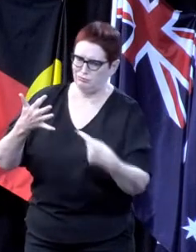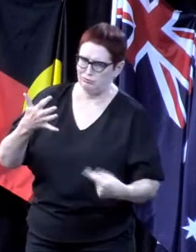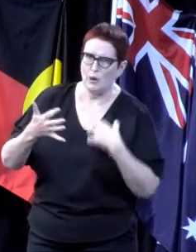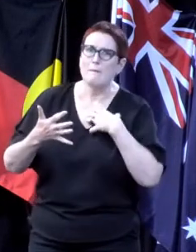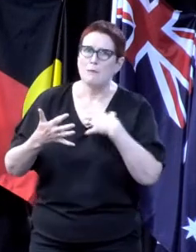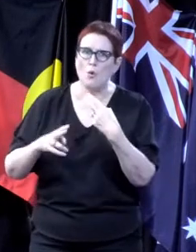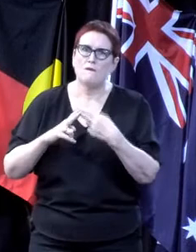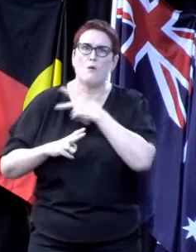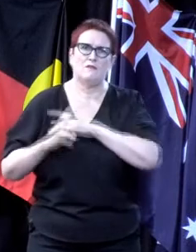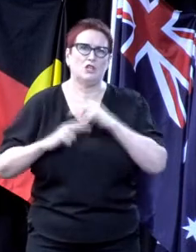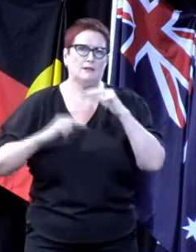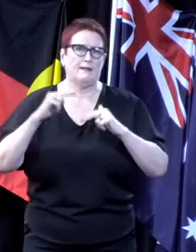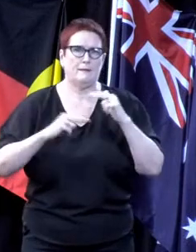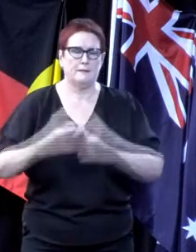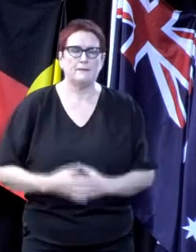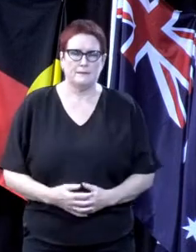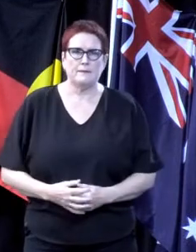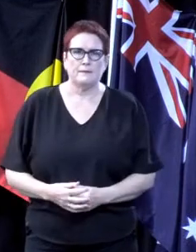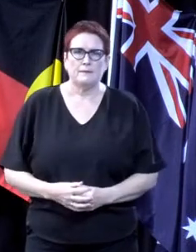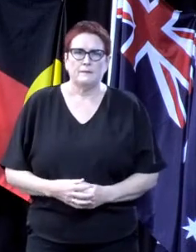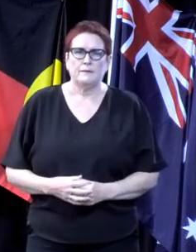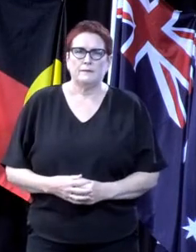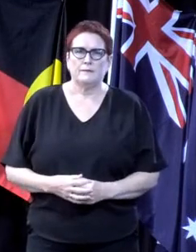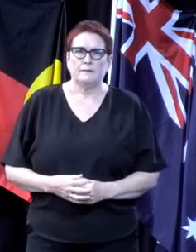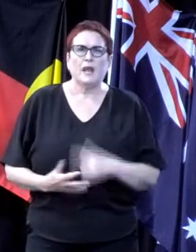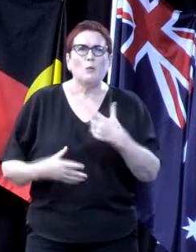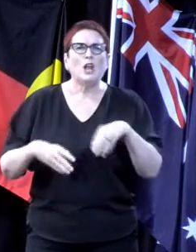and are included again in the statements of the witnesses you will hear from?